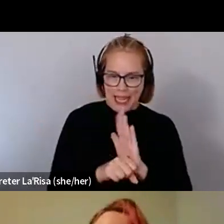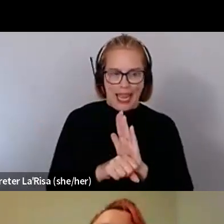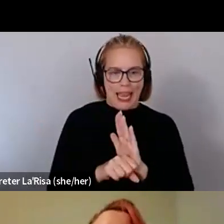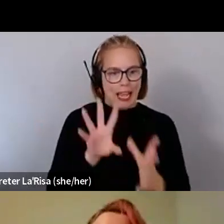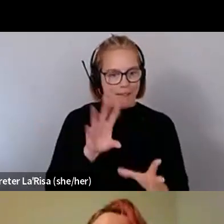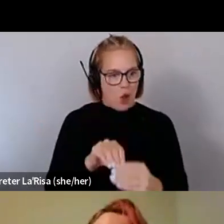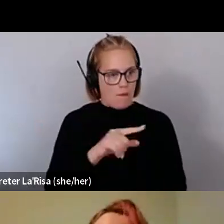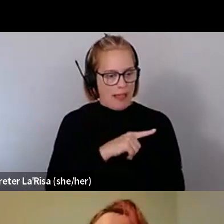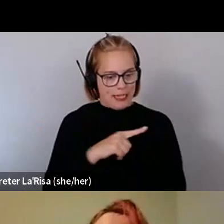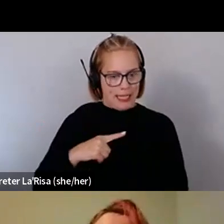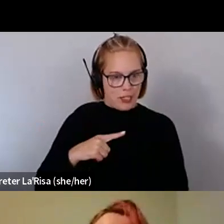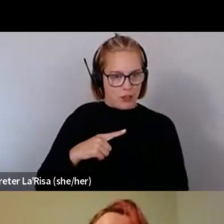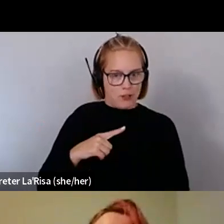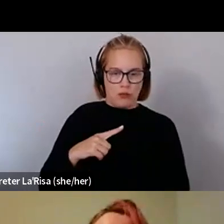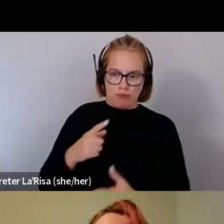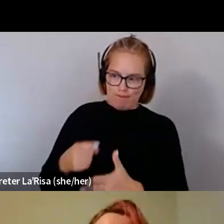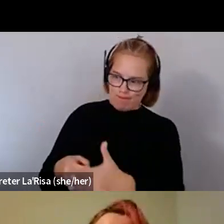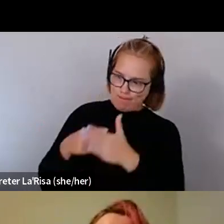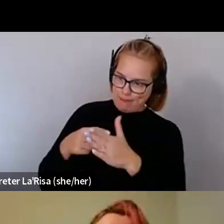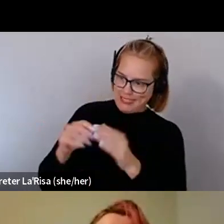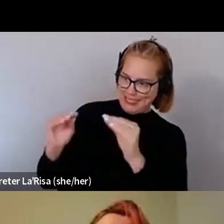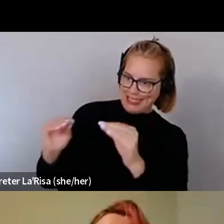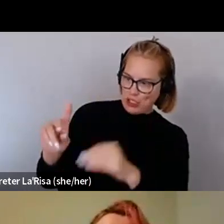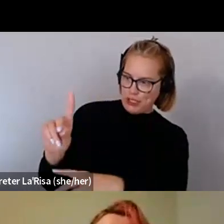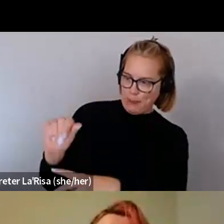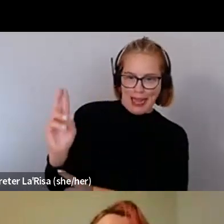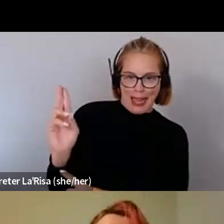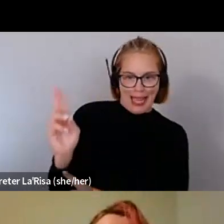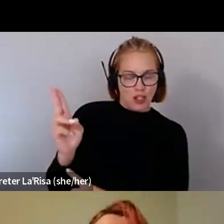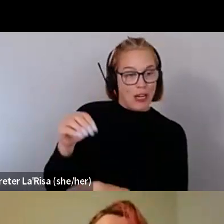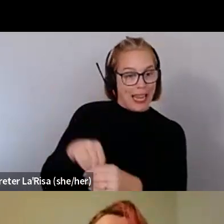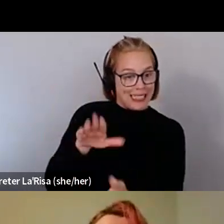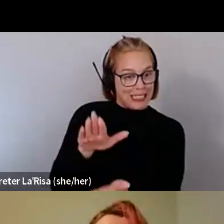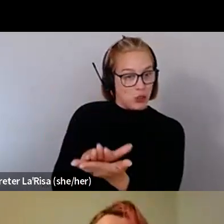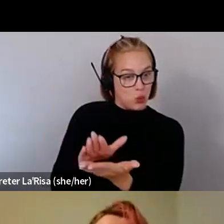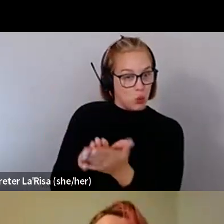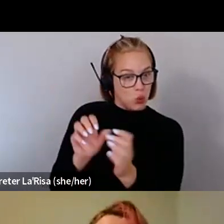: This is Emily. West Virginia was actually the first state to pass